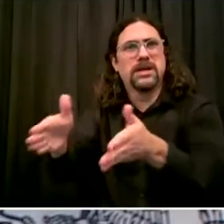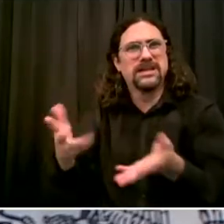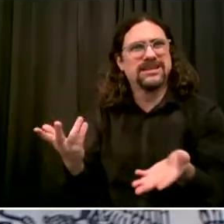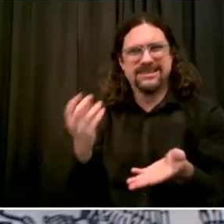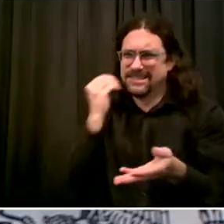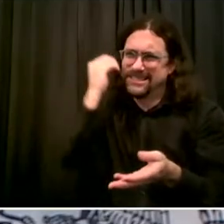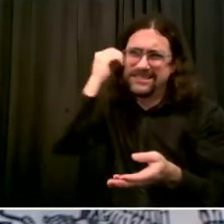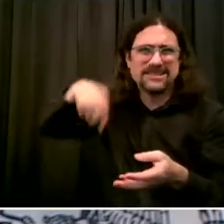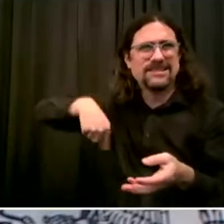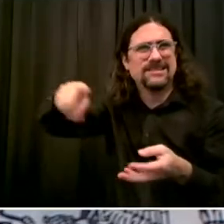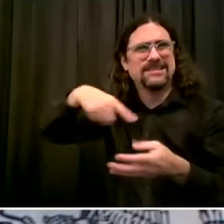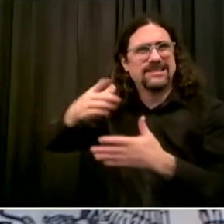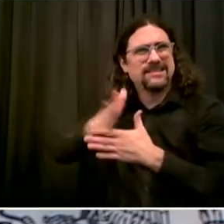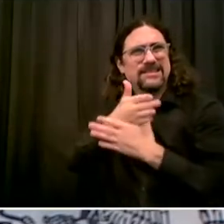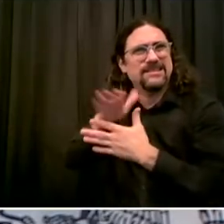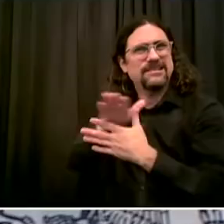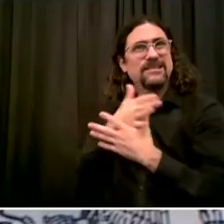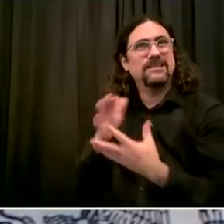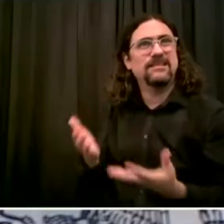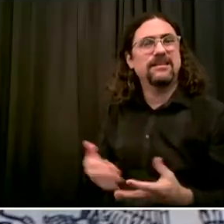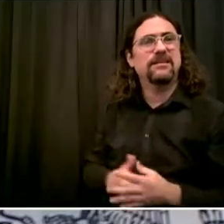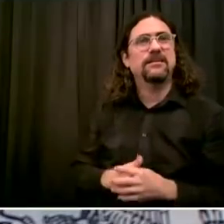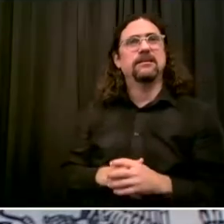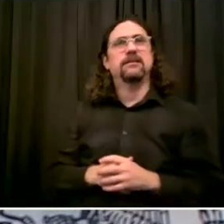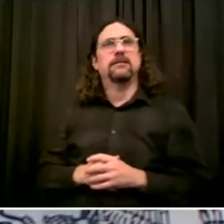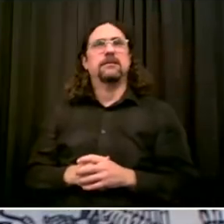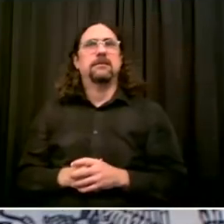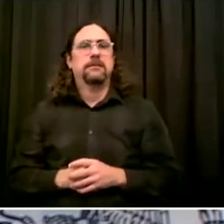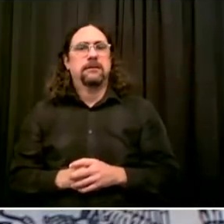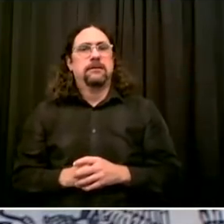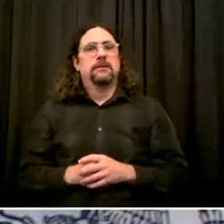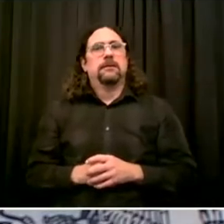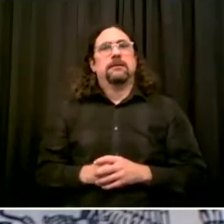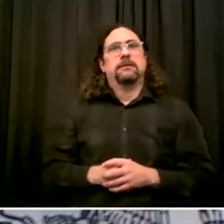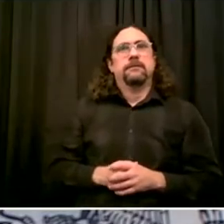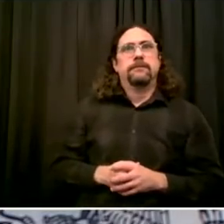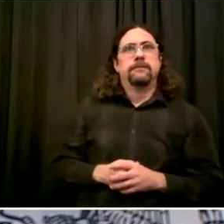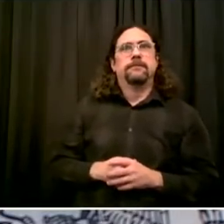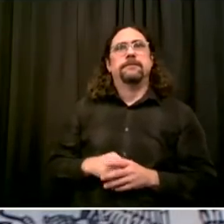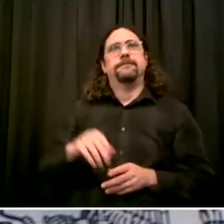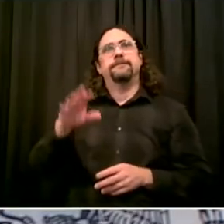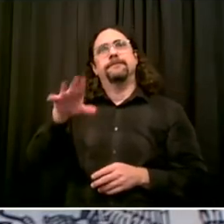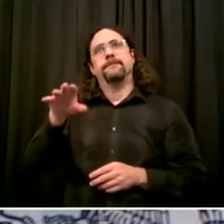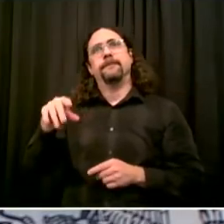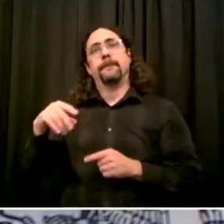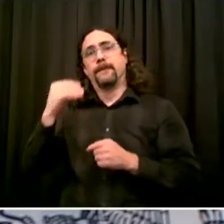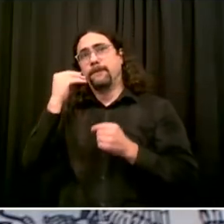DIFFERENTLY. NYPD HAS BEEN MAKING ADJUSTMENTS AND REDUCING SOME OF THE PRECAUTIONS